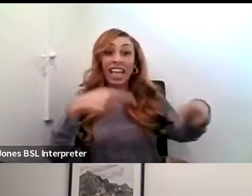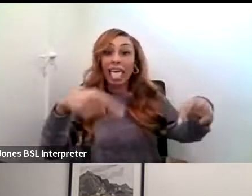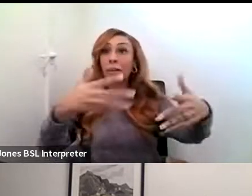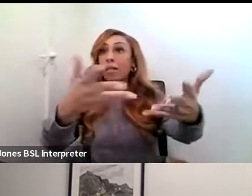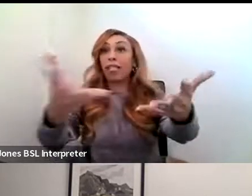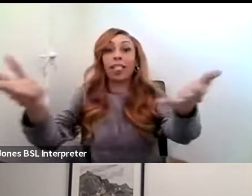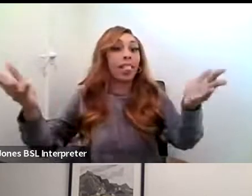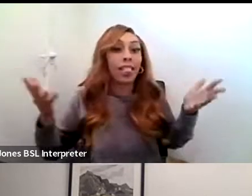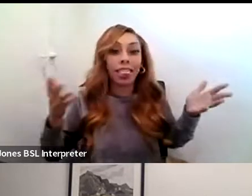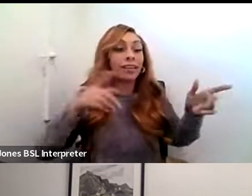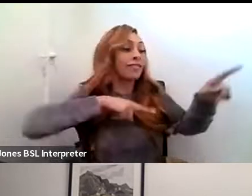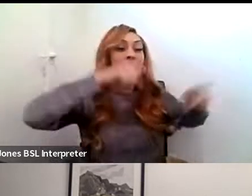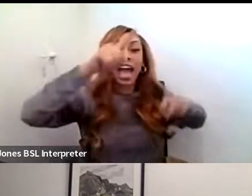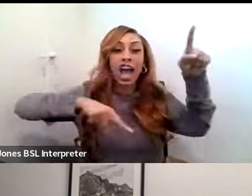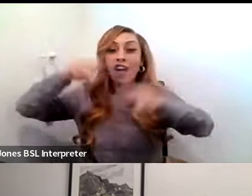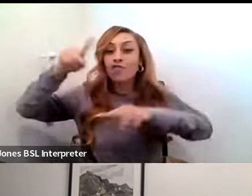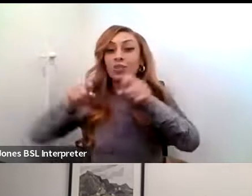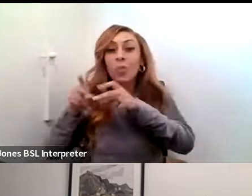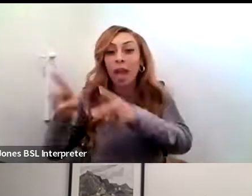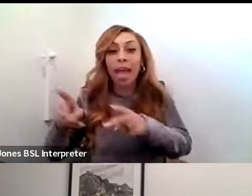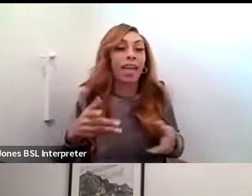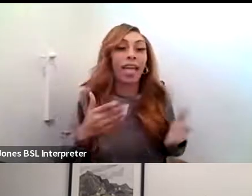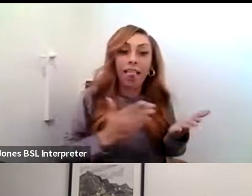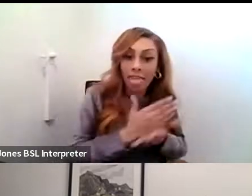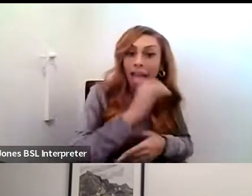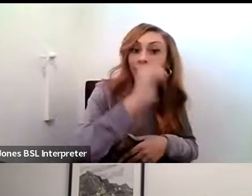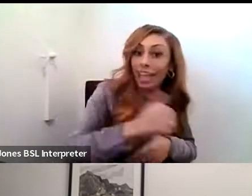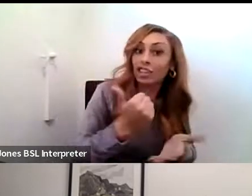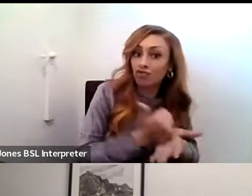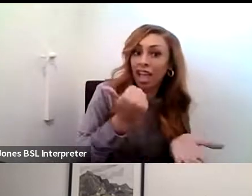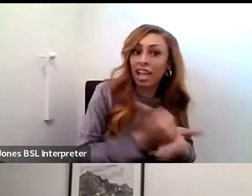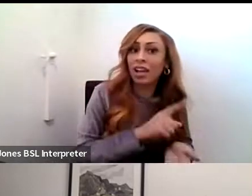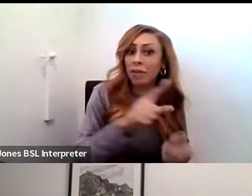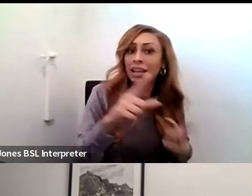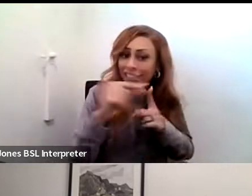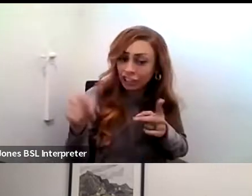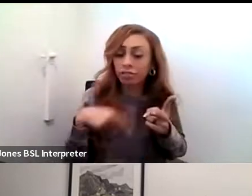in as many ways as they can be? So live, yes, is great, but then in our research